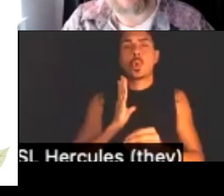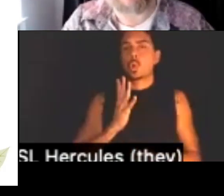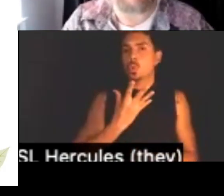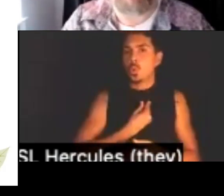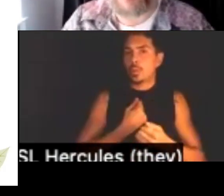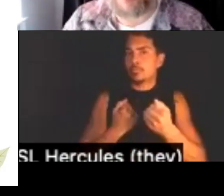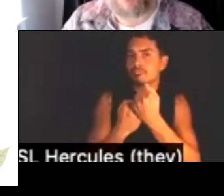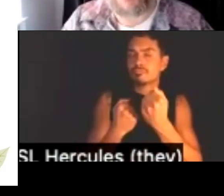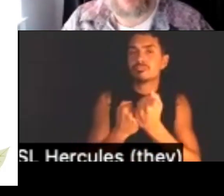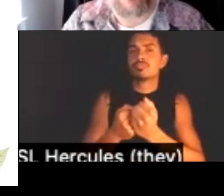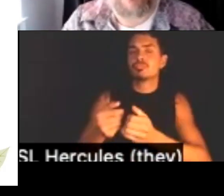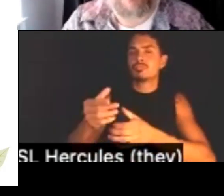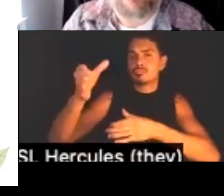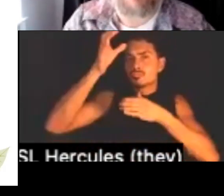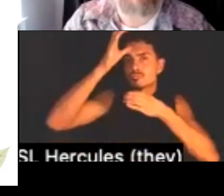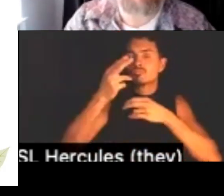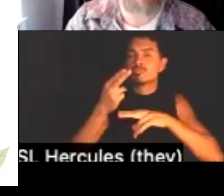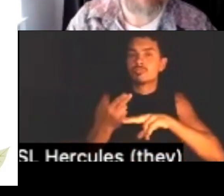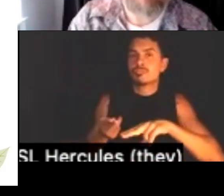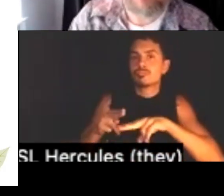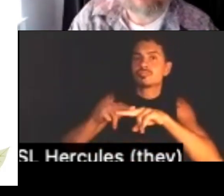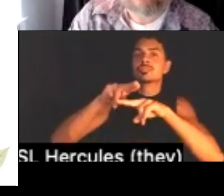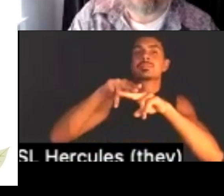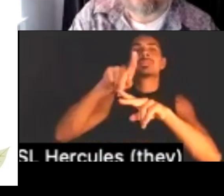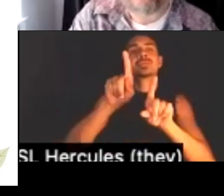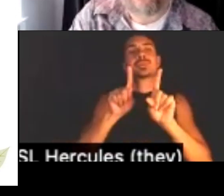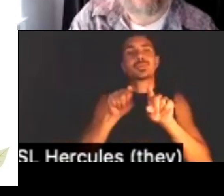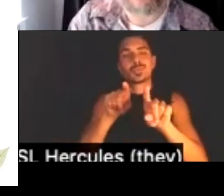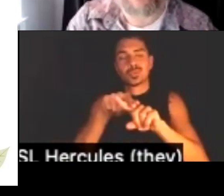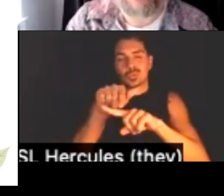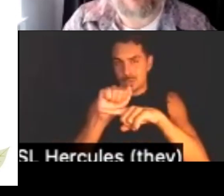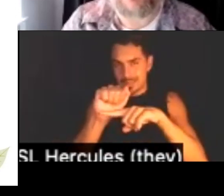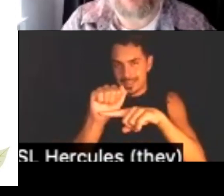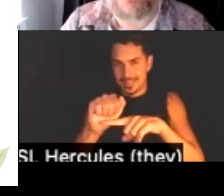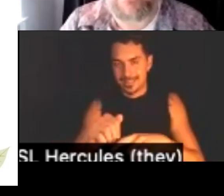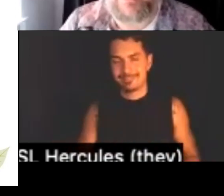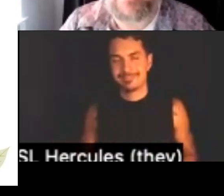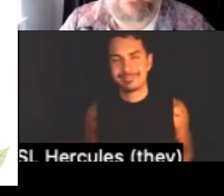and like many others that are available. We also want to make sure that our trans clients